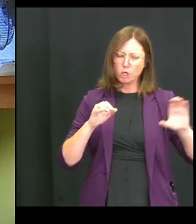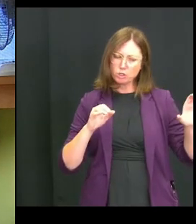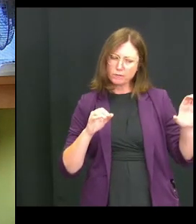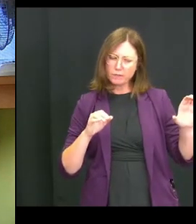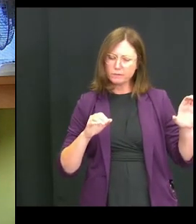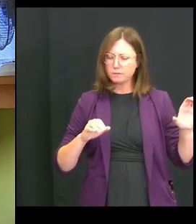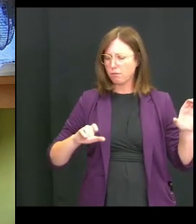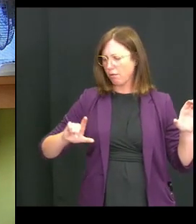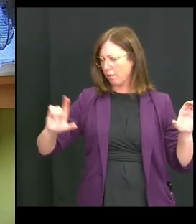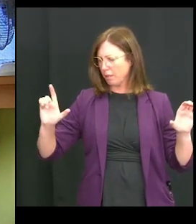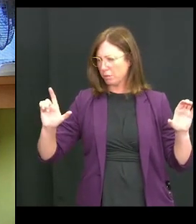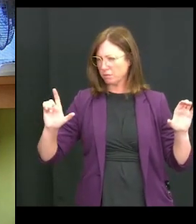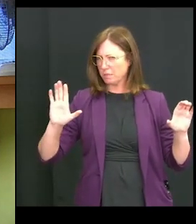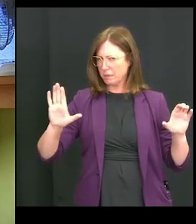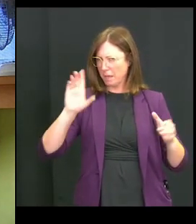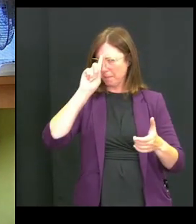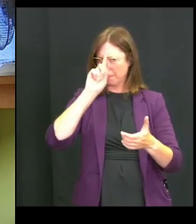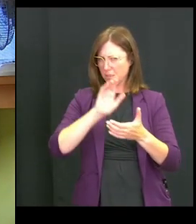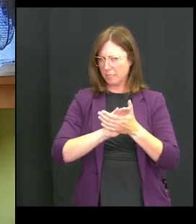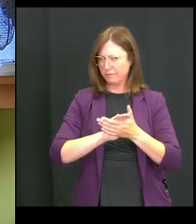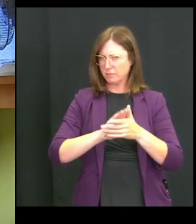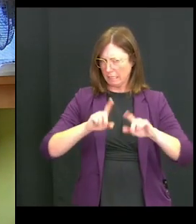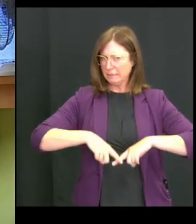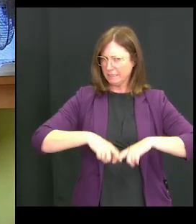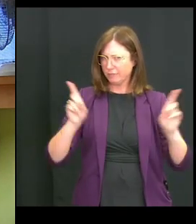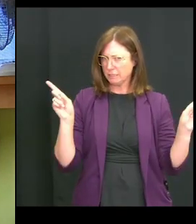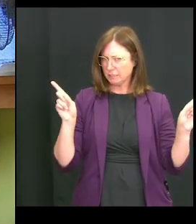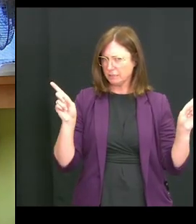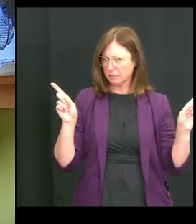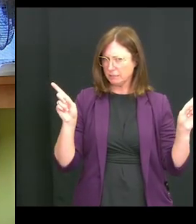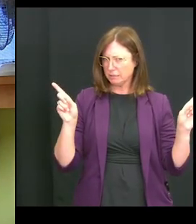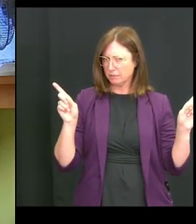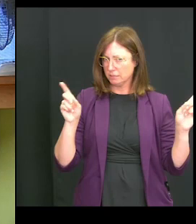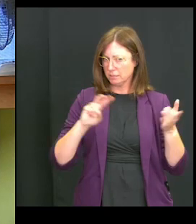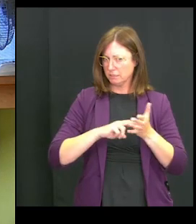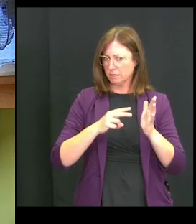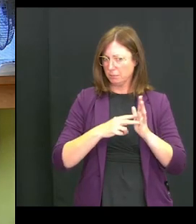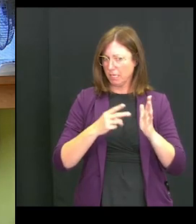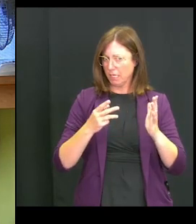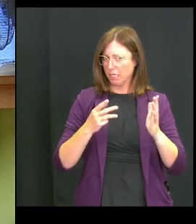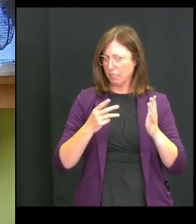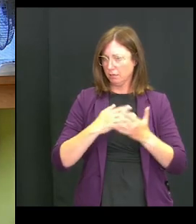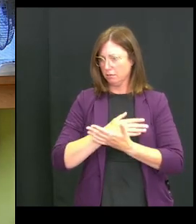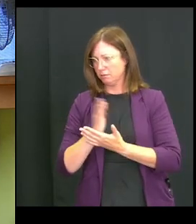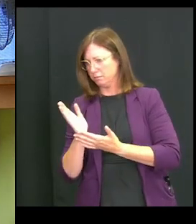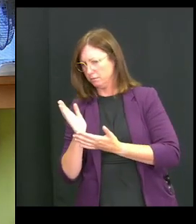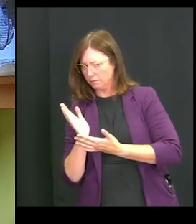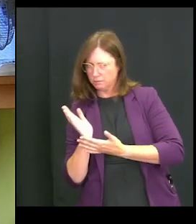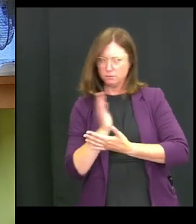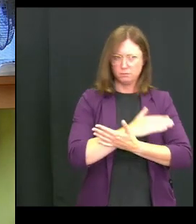and Liberals in the NDP on the other, are diverging. Isn't that a sign Canadians are moving to the extremes?